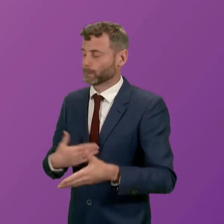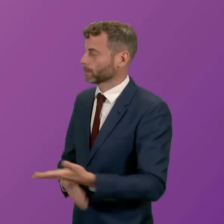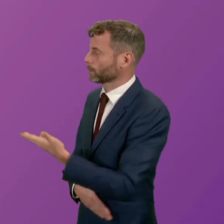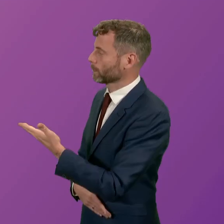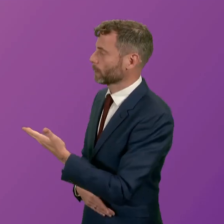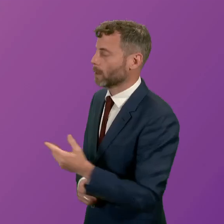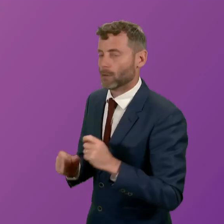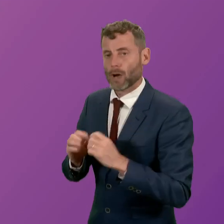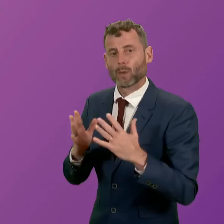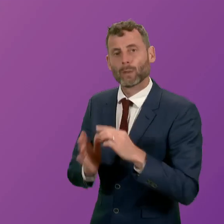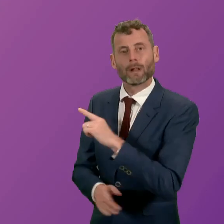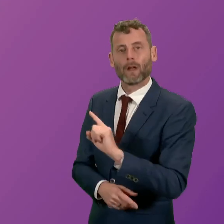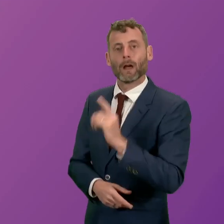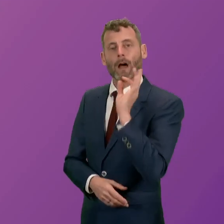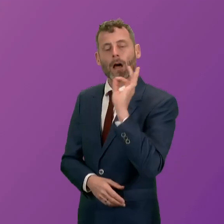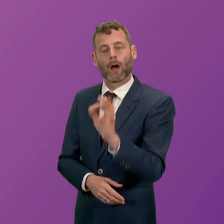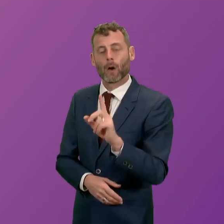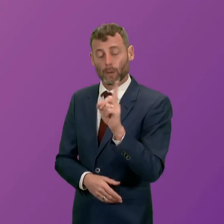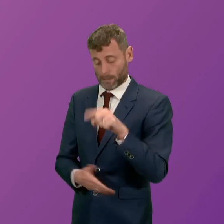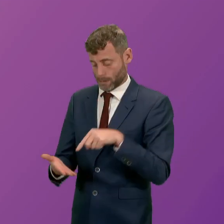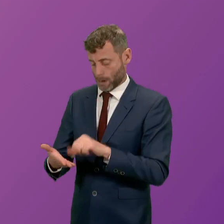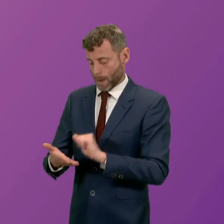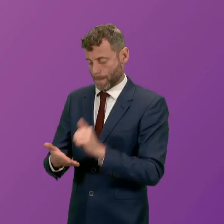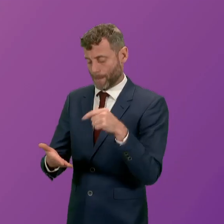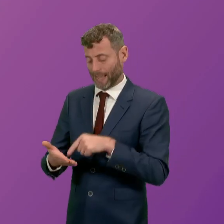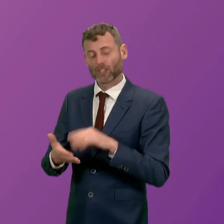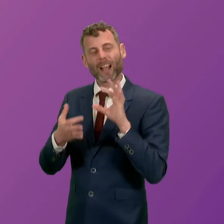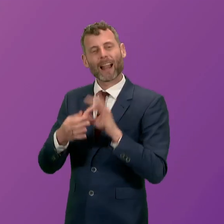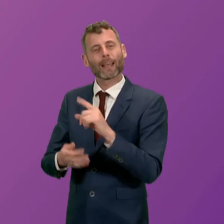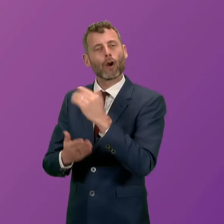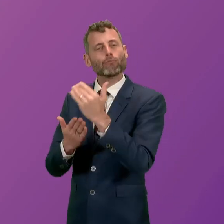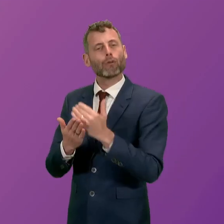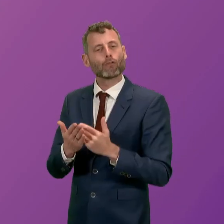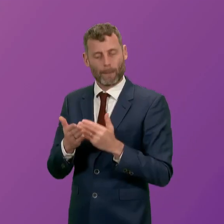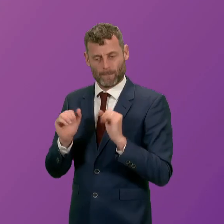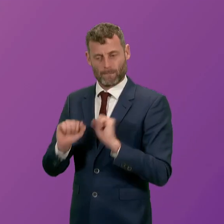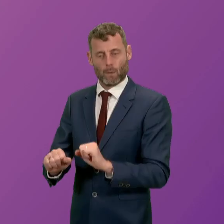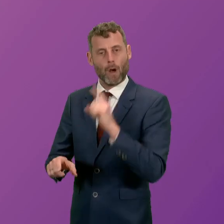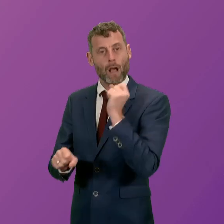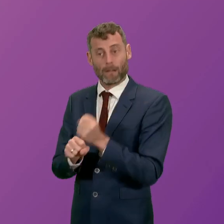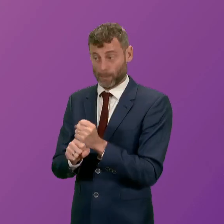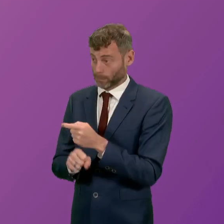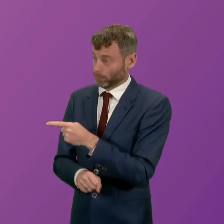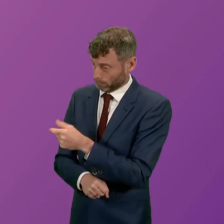To ask the First Minister, in light of the publication of the programme for government, what action the Scottish Government is taking to ensure that prevention is